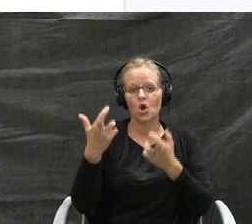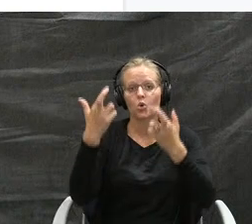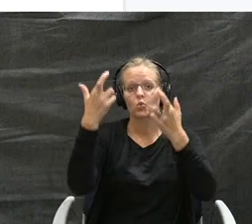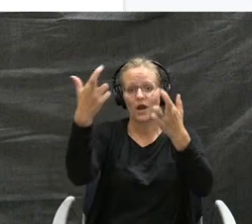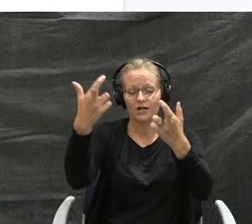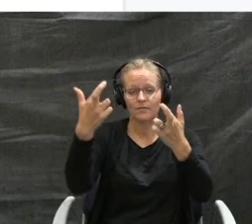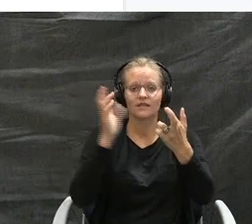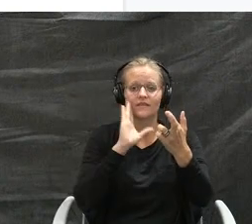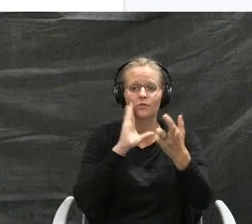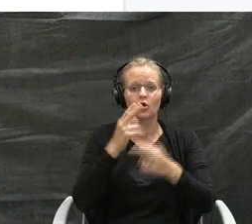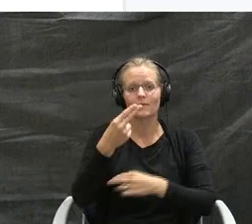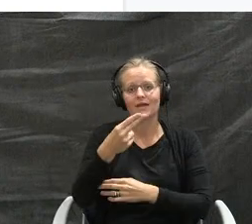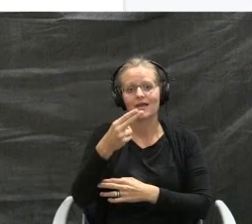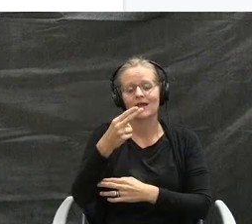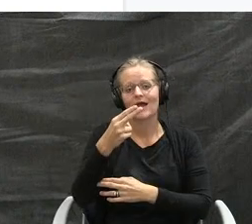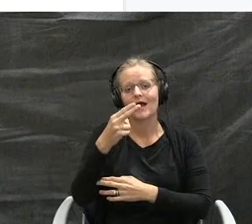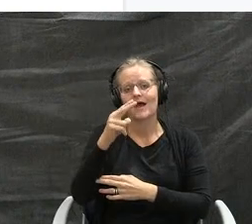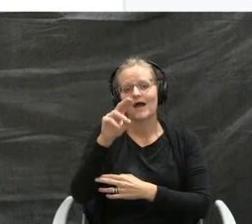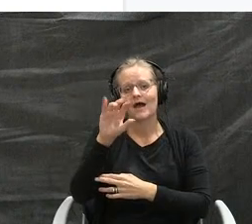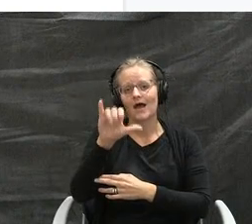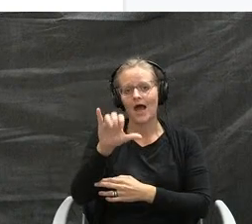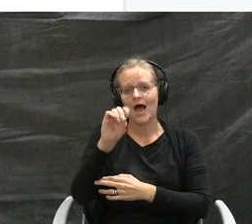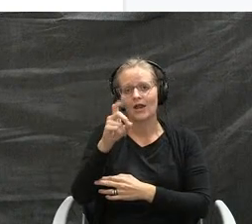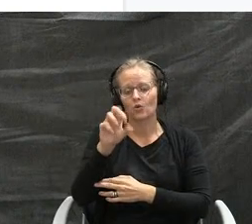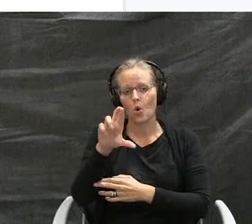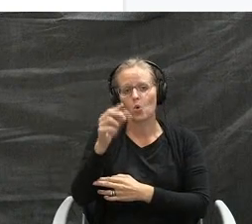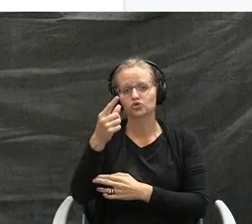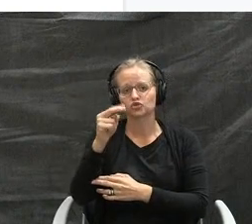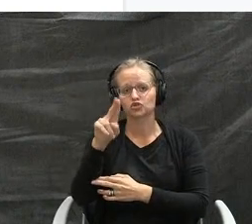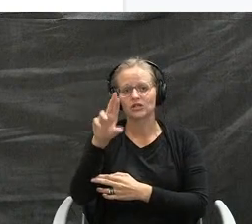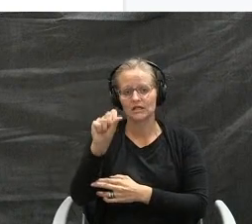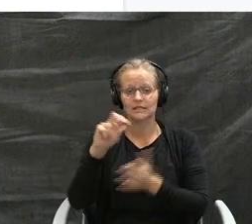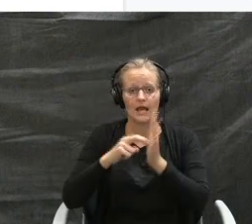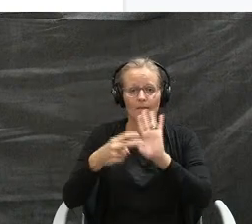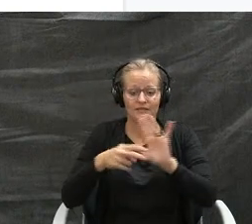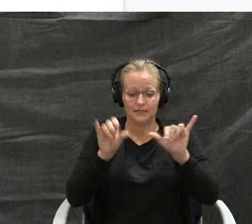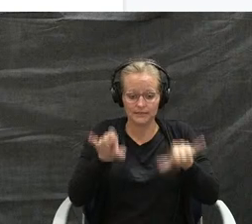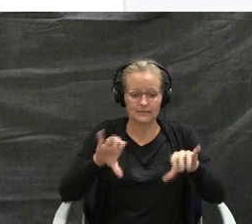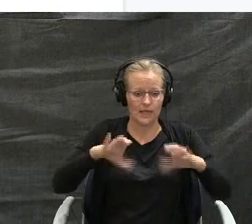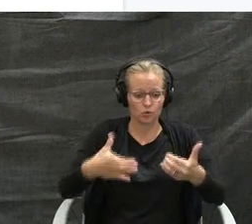in the same group with the same adults assigned to a bubble.